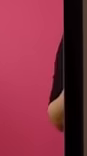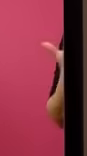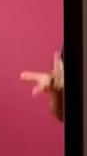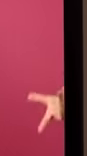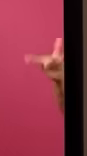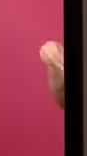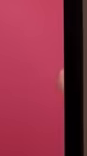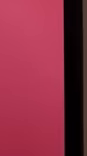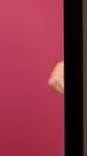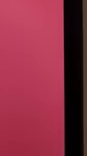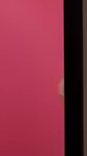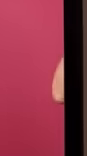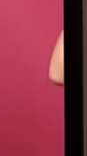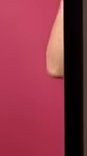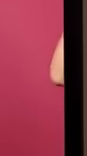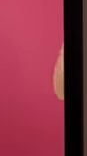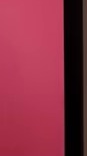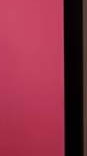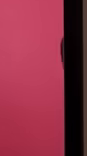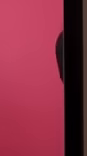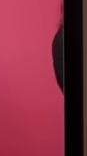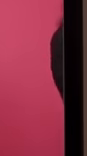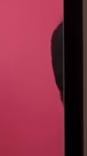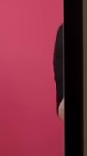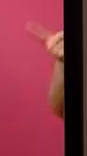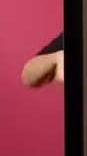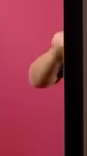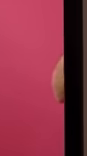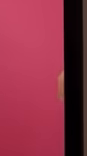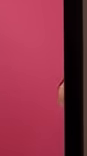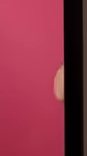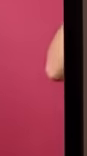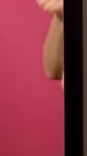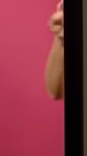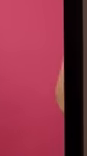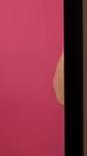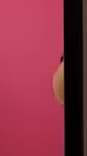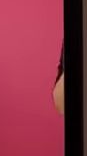of the union is of course those responsible for the maintenance. And the users are to blame,